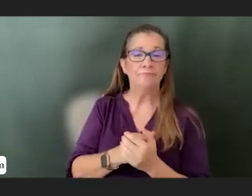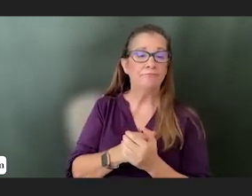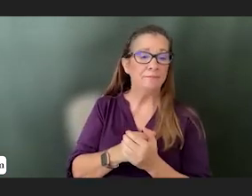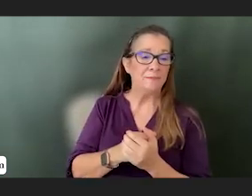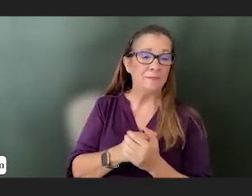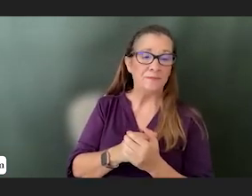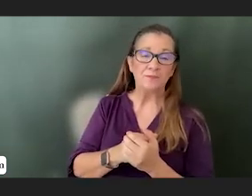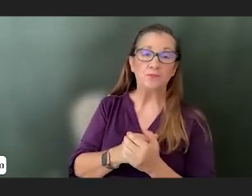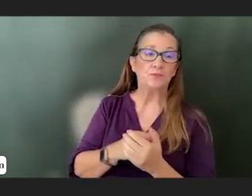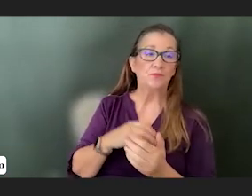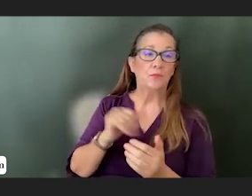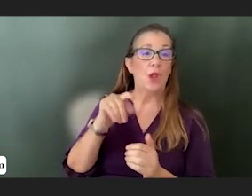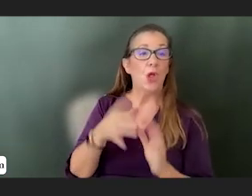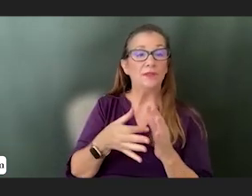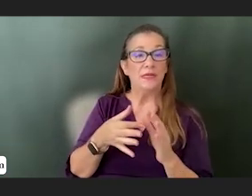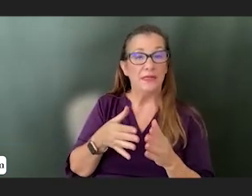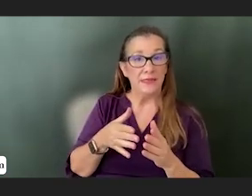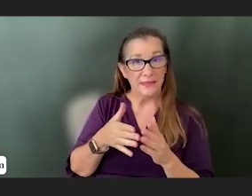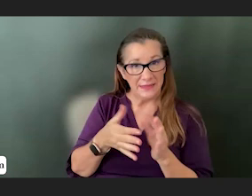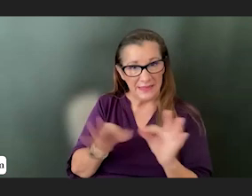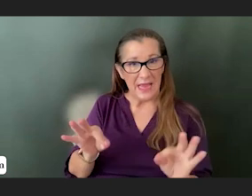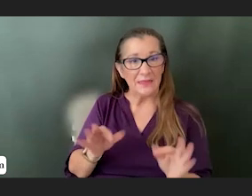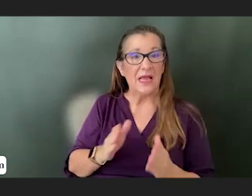Um, the alt text allows us to give a description of visual information.